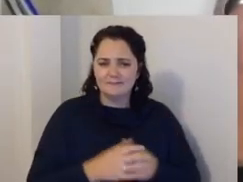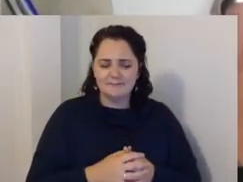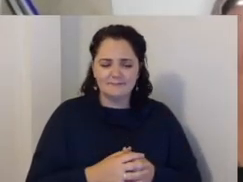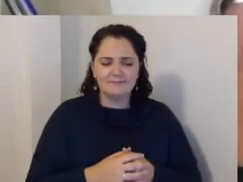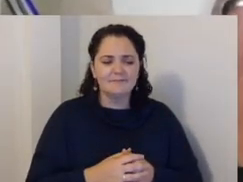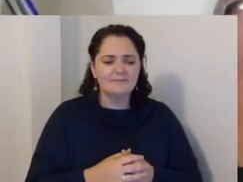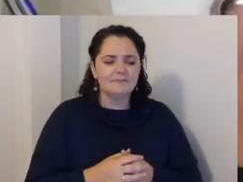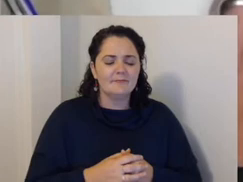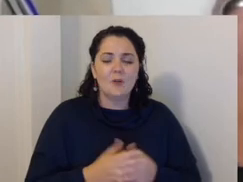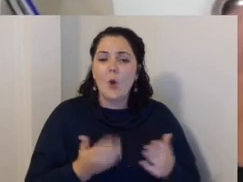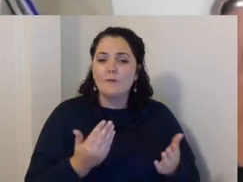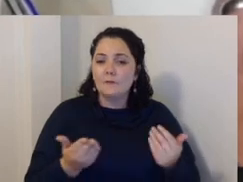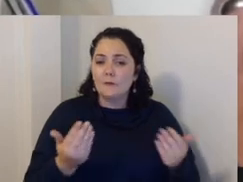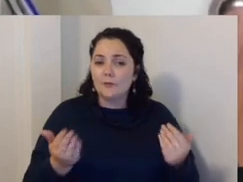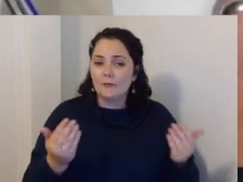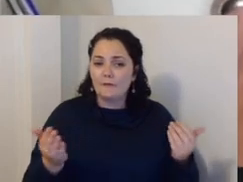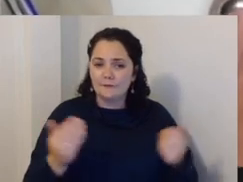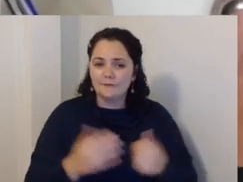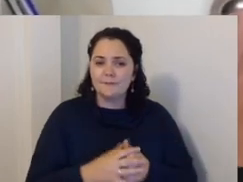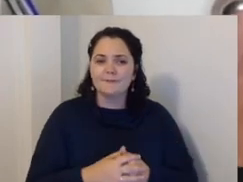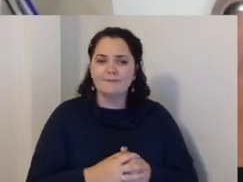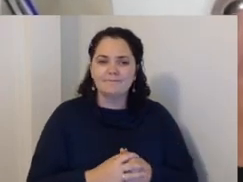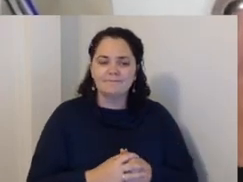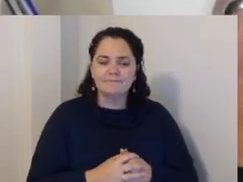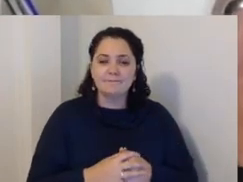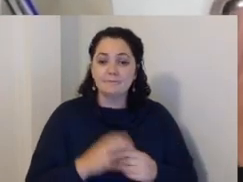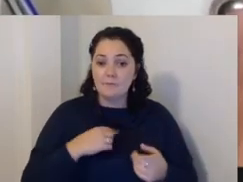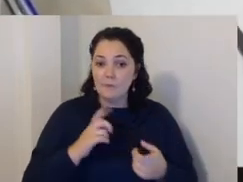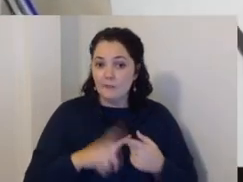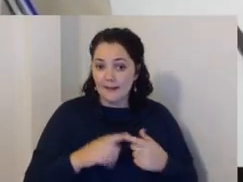out of the surface and I'm just going to keep doing that, I'm going to keep erasing and keep